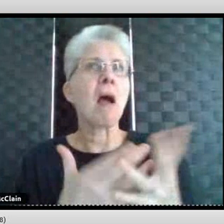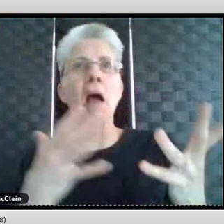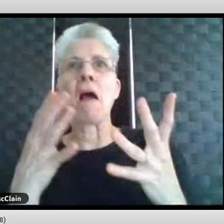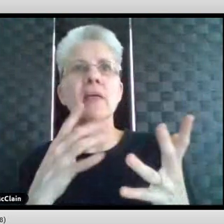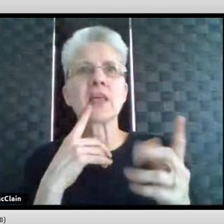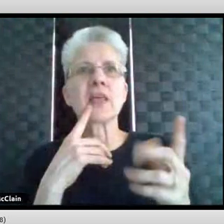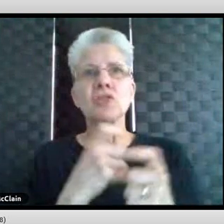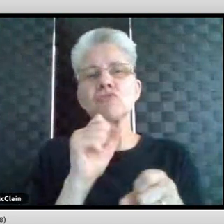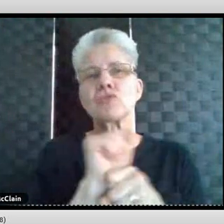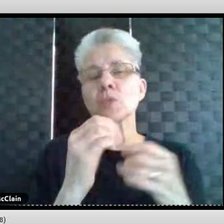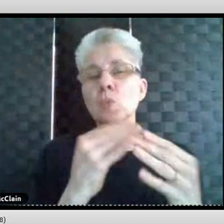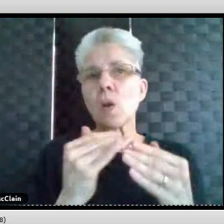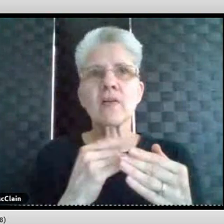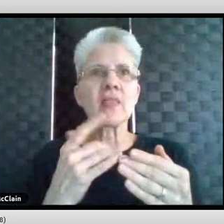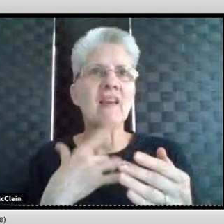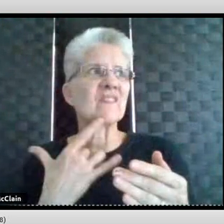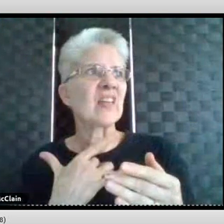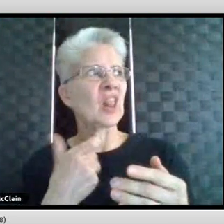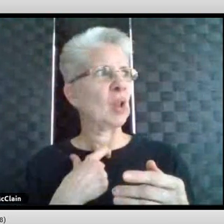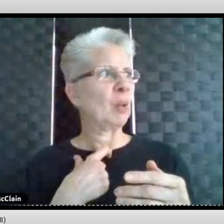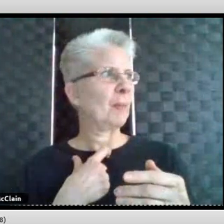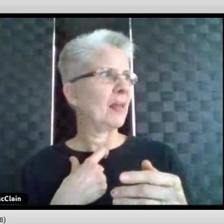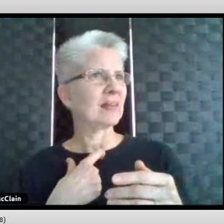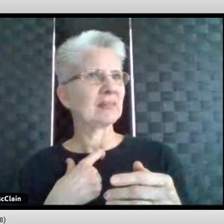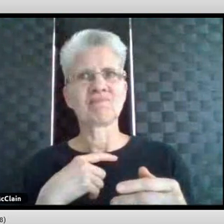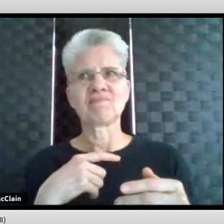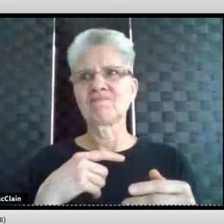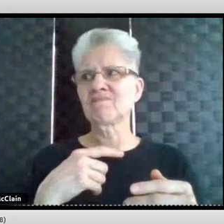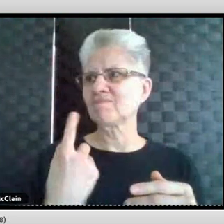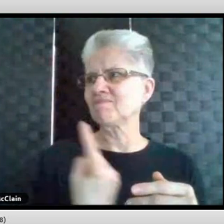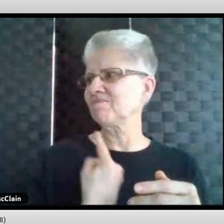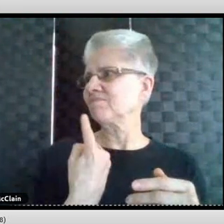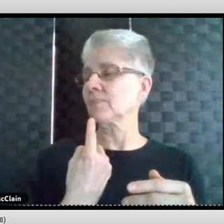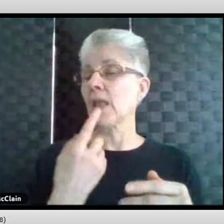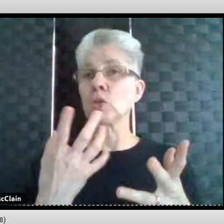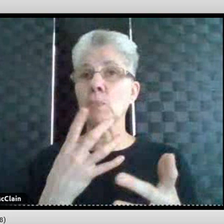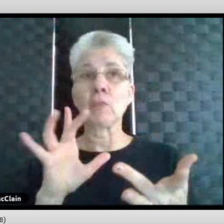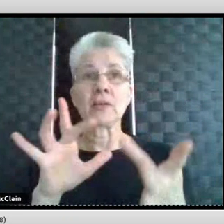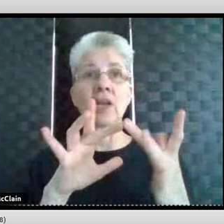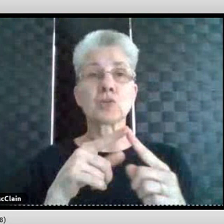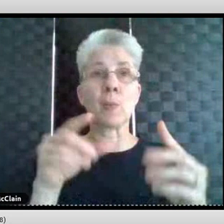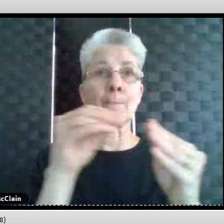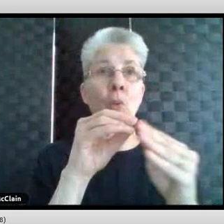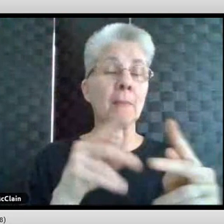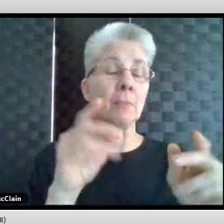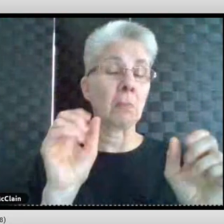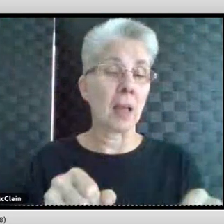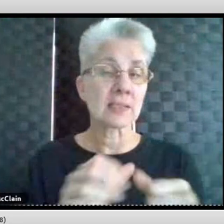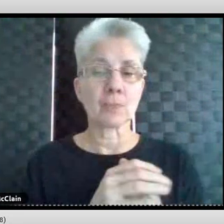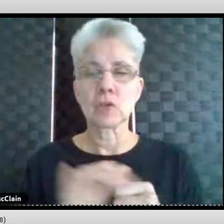whatever it is, and they feel a little bit out of water, and those might be the people where you reach out more people. Jan said, "I'd love to see a life class